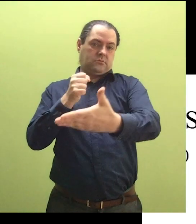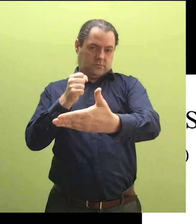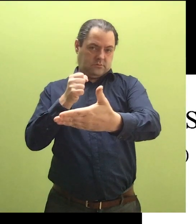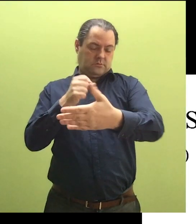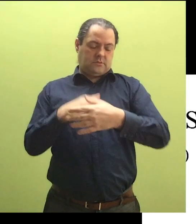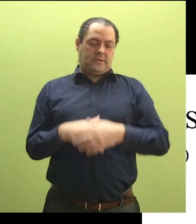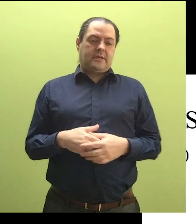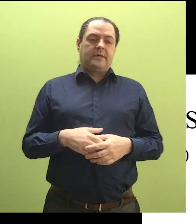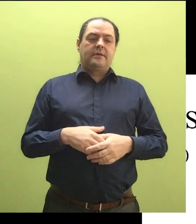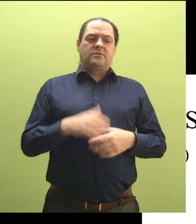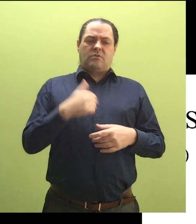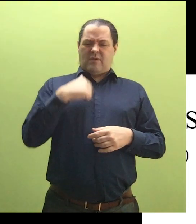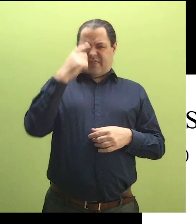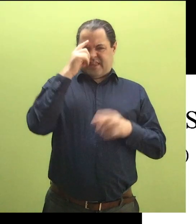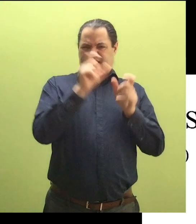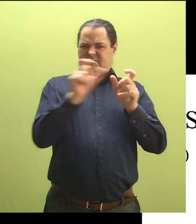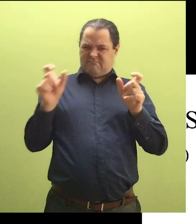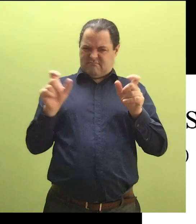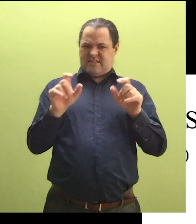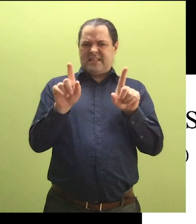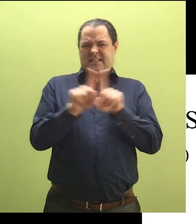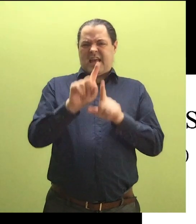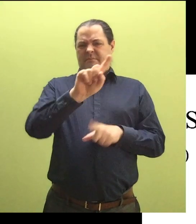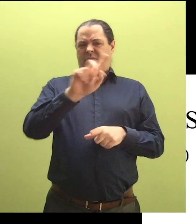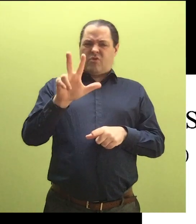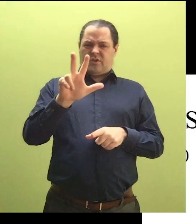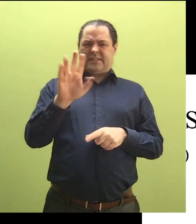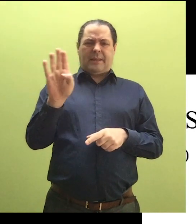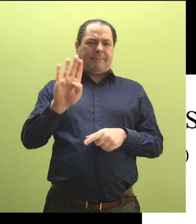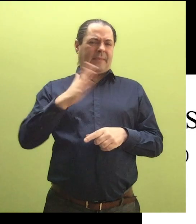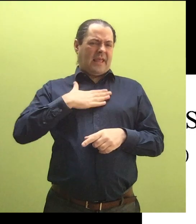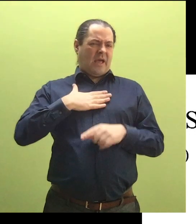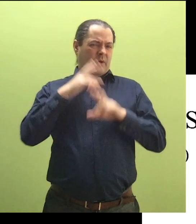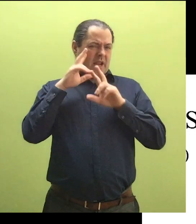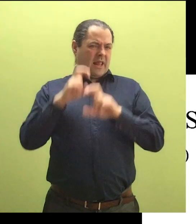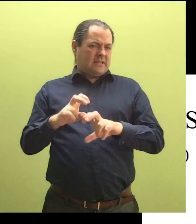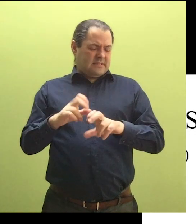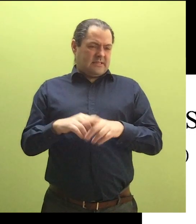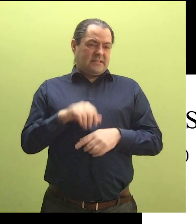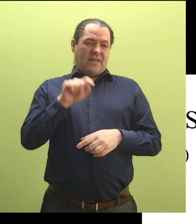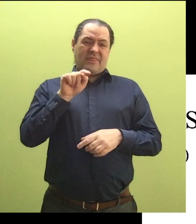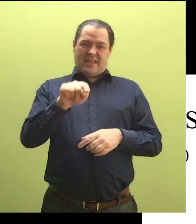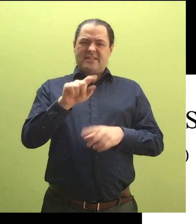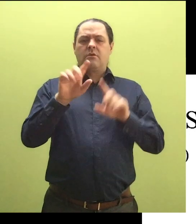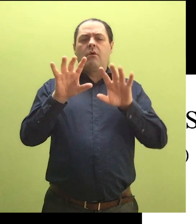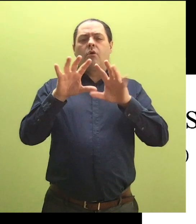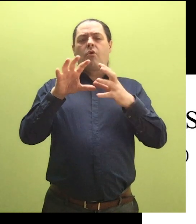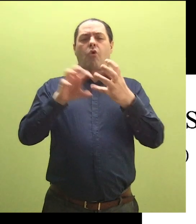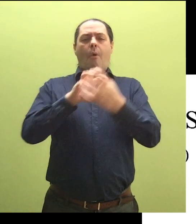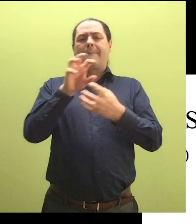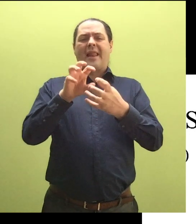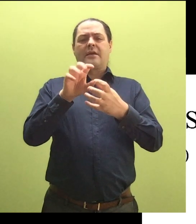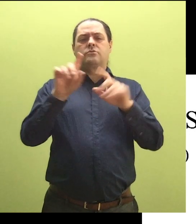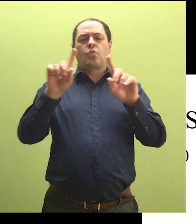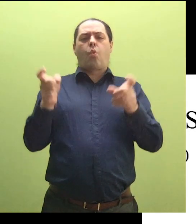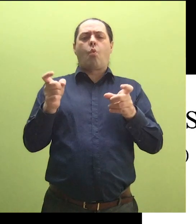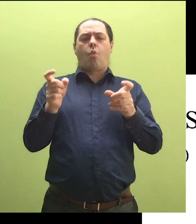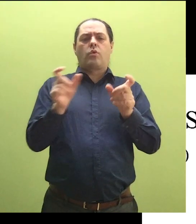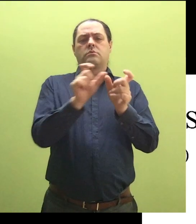construction in our data aligns with 13b in this case, and we call these constructions complex clauses because they are